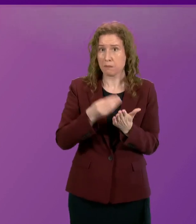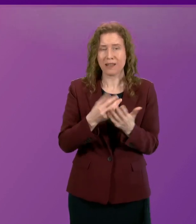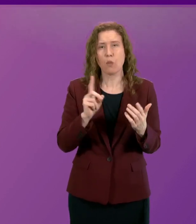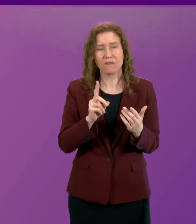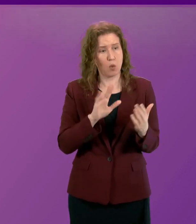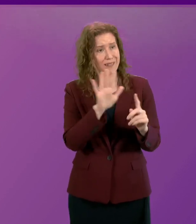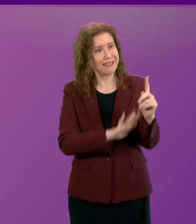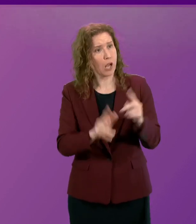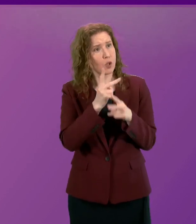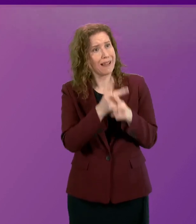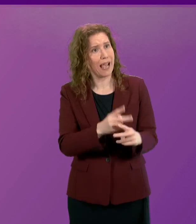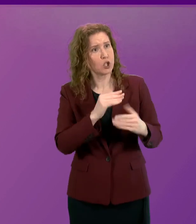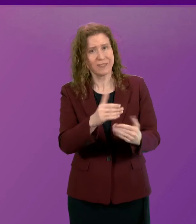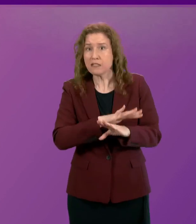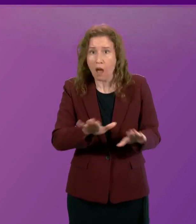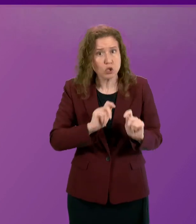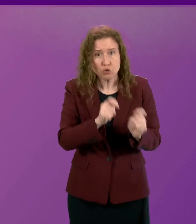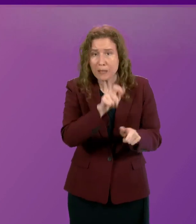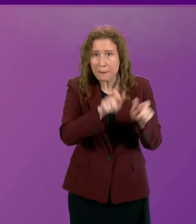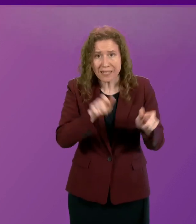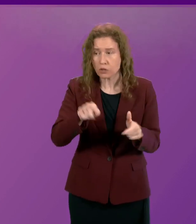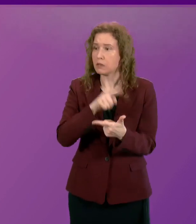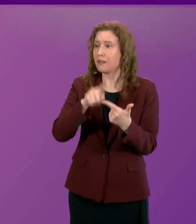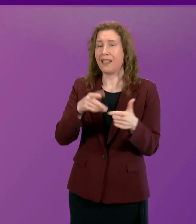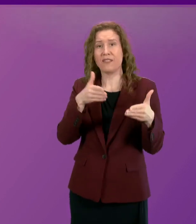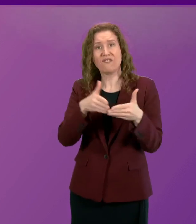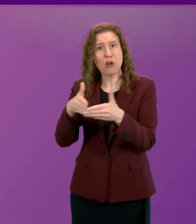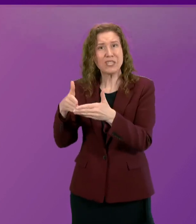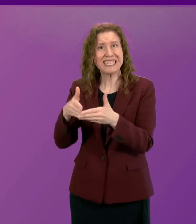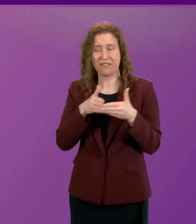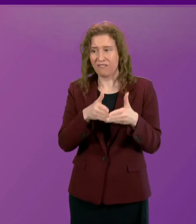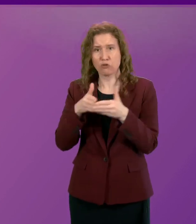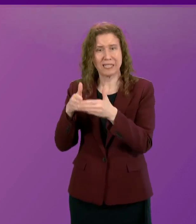service that does not treat patients, the endless CalMac ferry scandal, a £1 billion